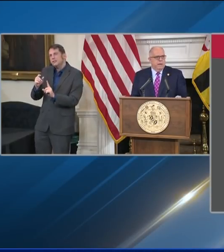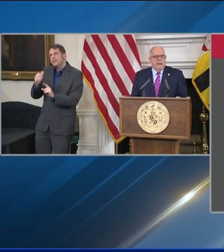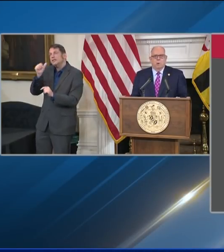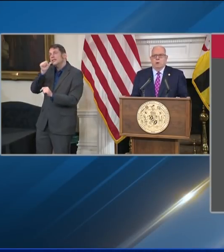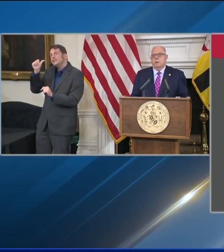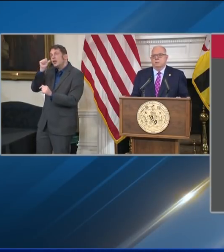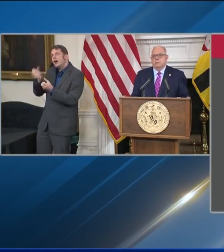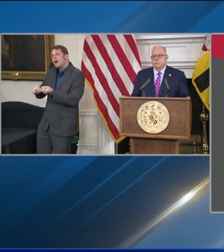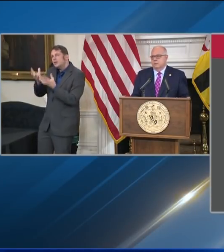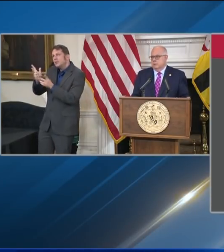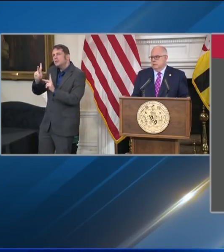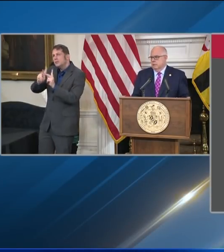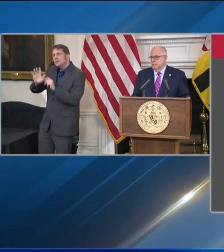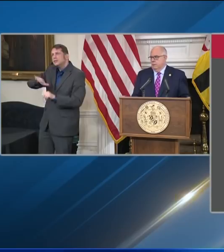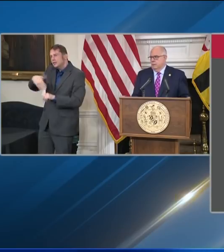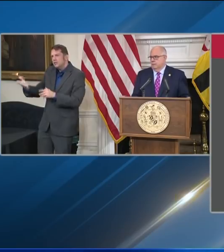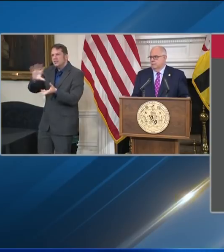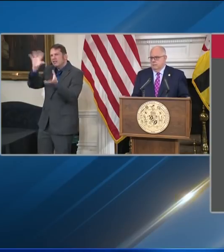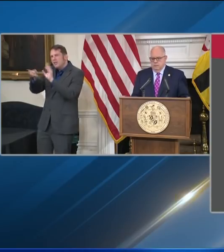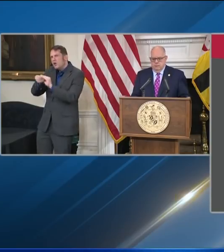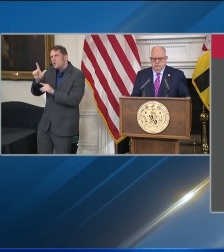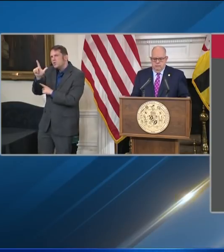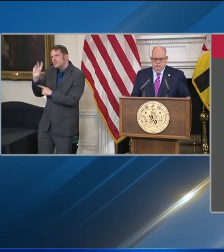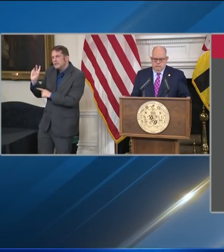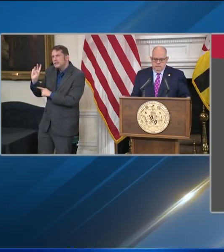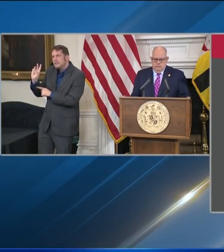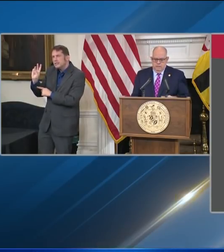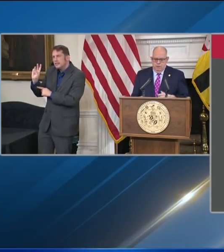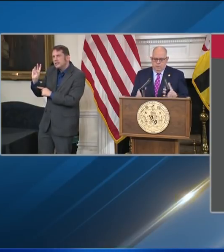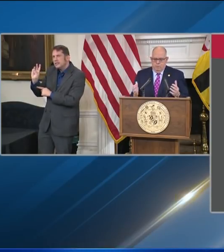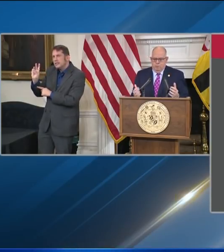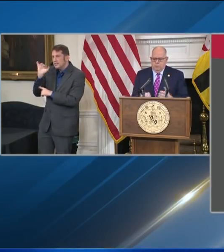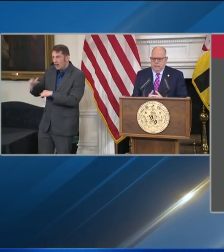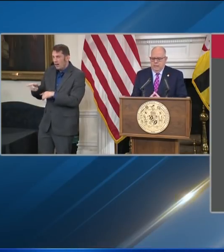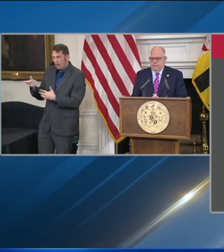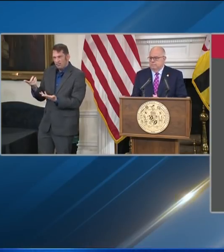26 MARYLANDERS DIED YESTERDAY THAT’S MORE THAN ONE.